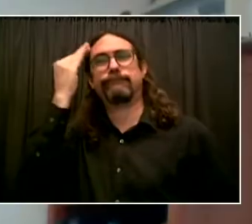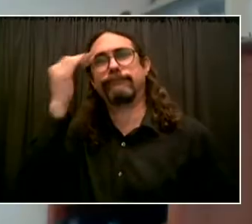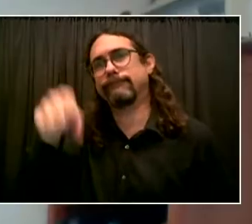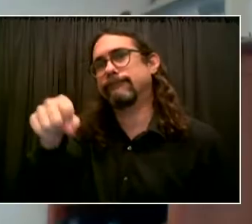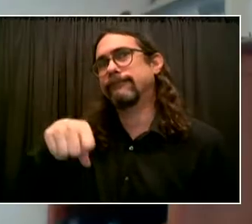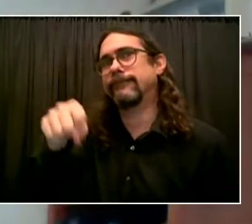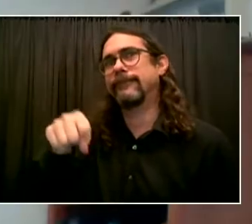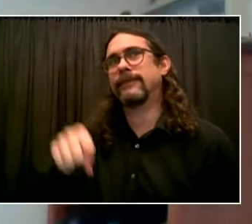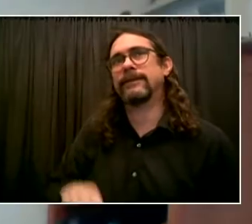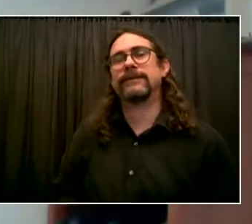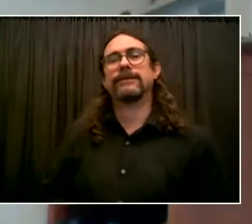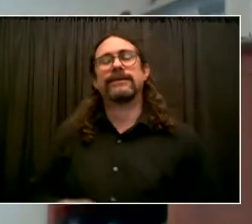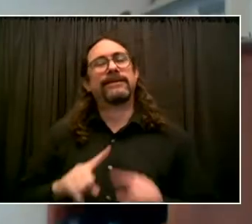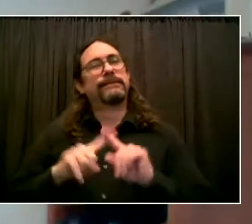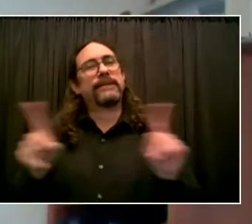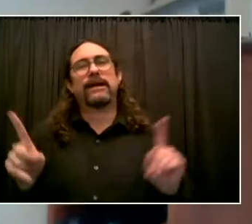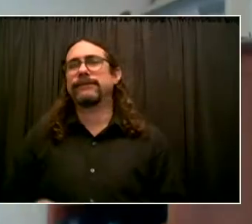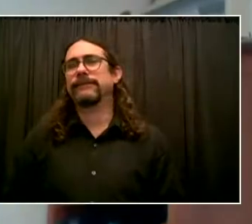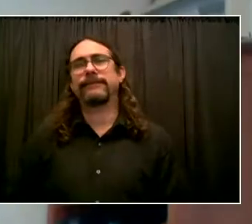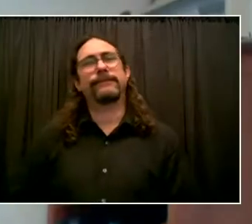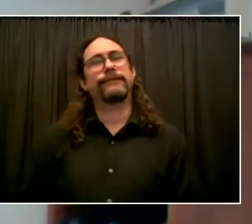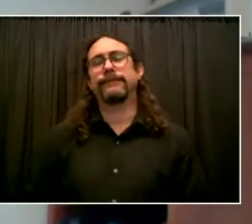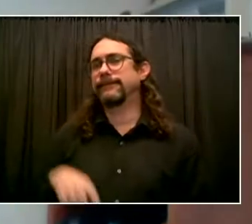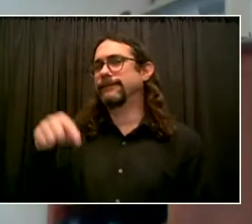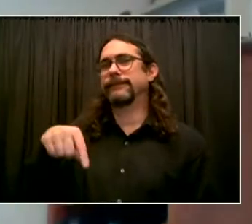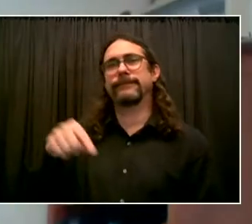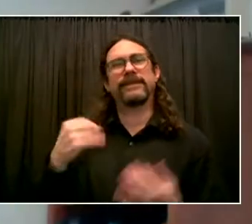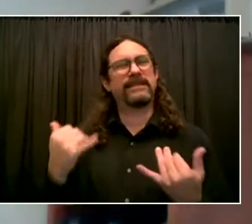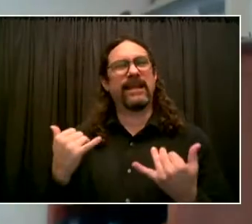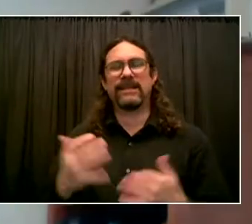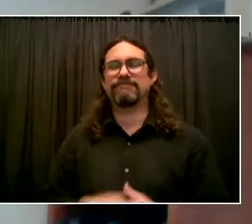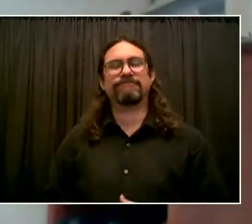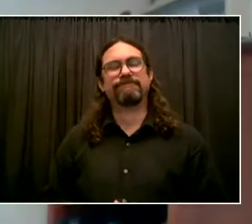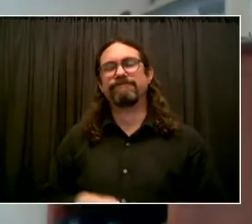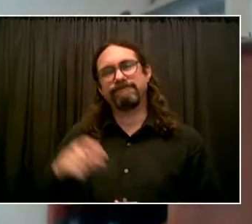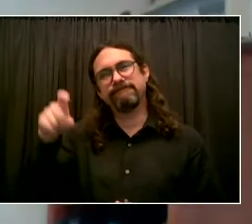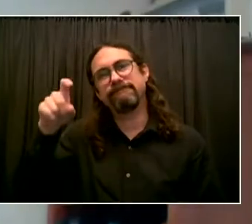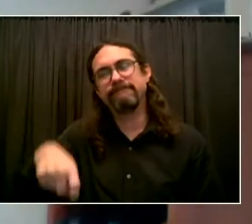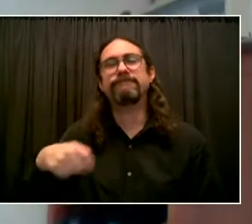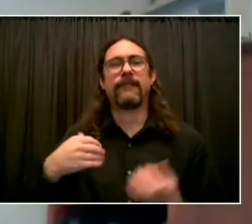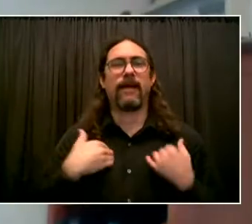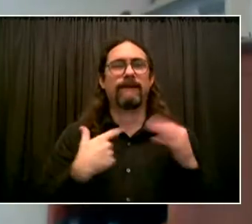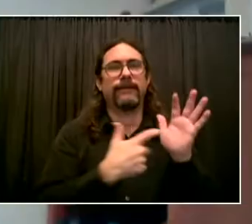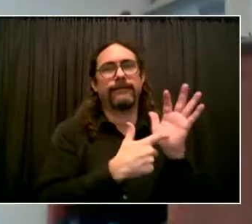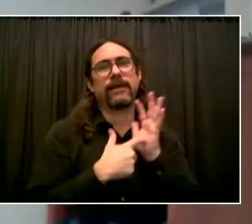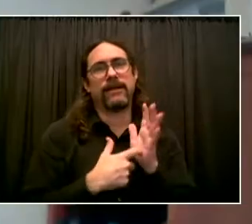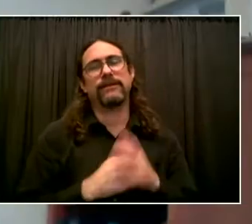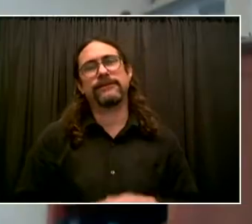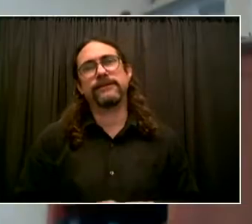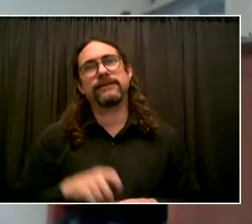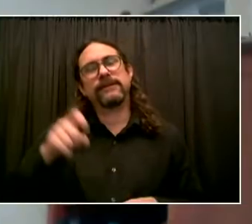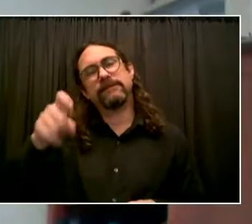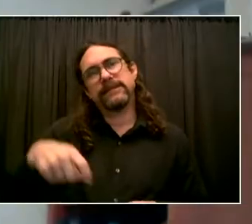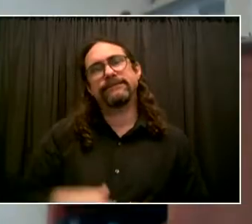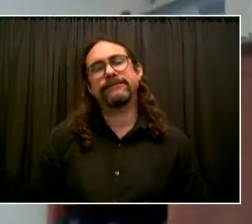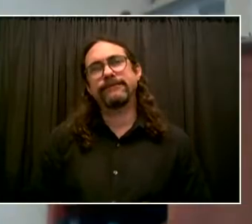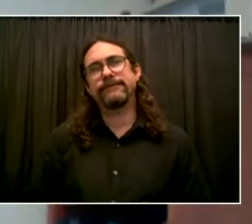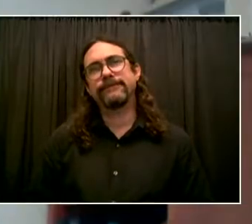EVERYONE. WE DO NEED TO HAVE MANDATES AND, AS THE MAYOR AND